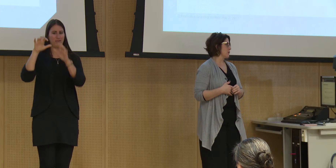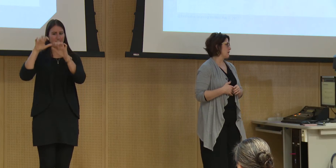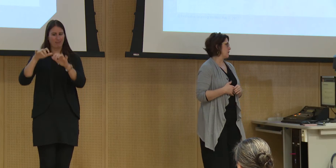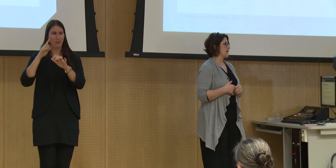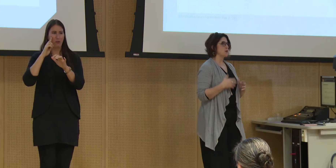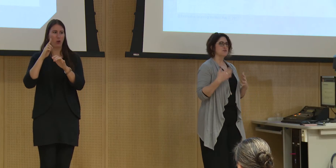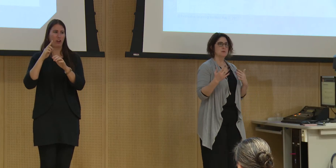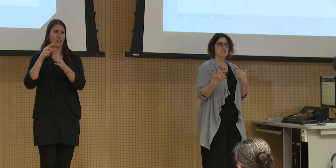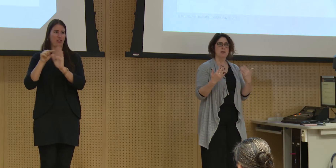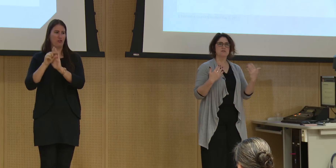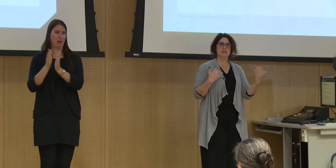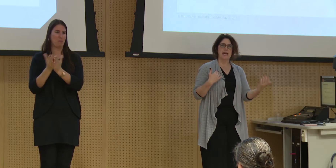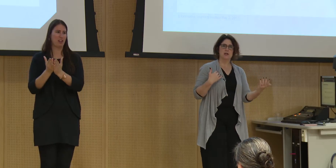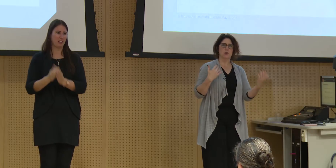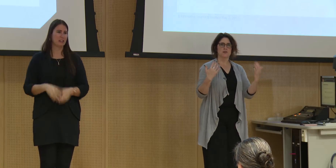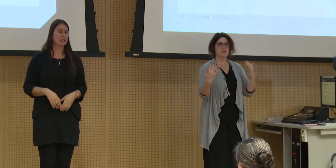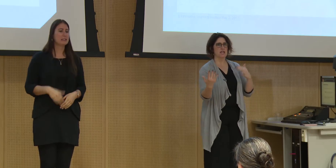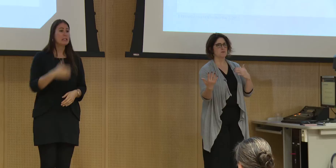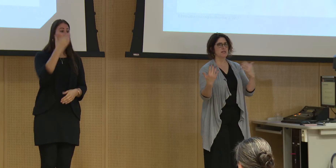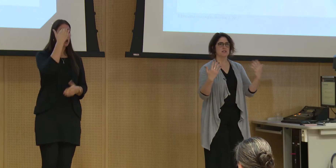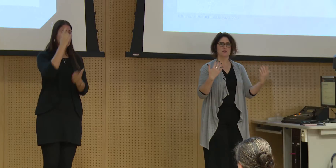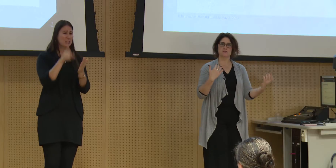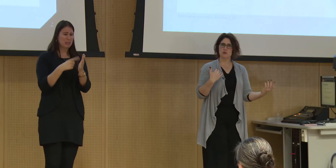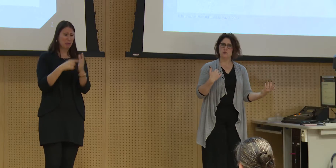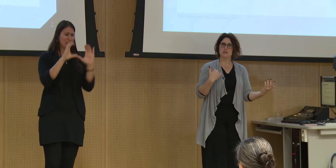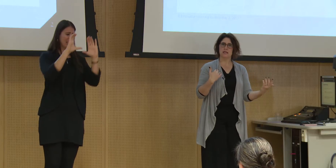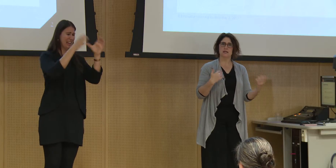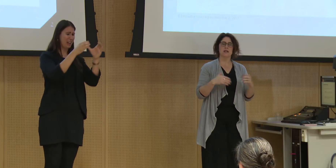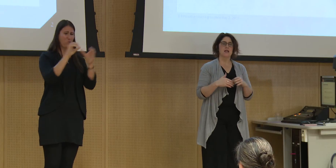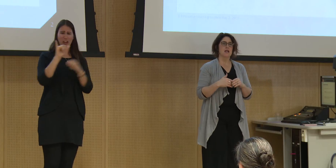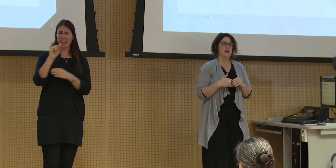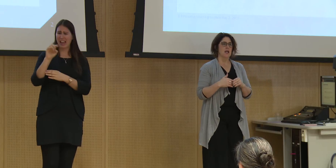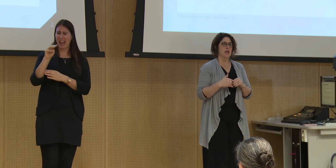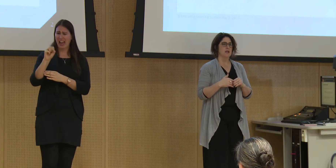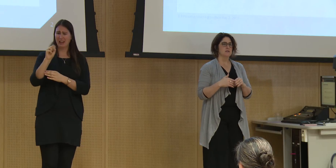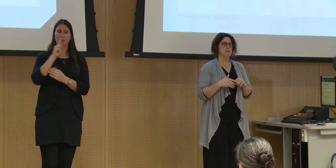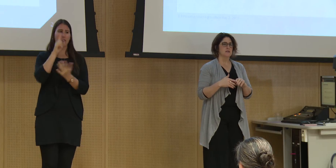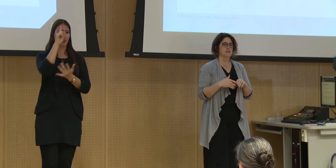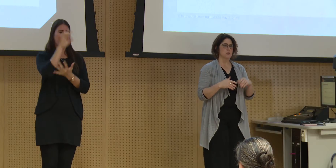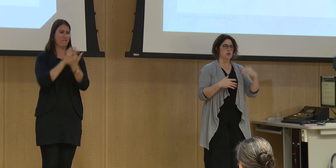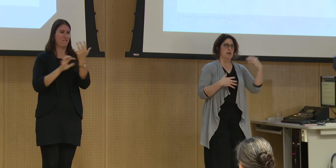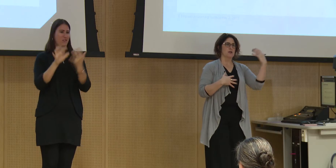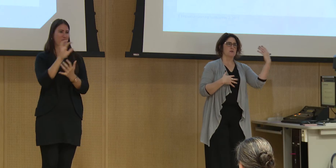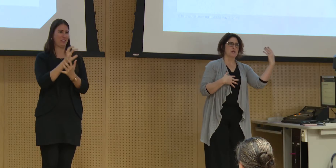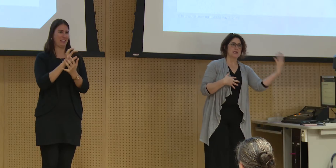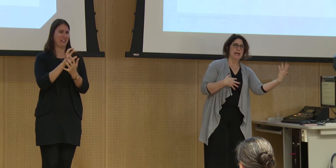I know sometimes the categories and items get confusing. And someone might create a category